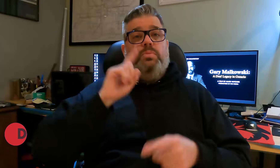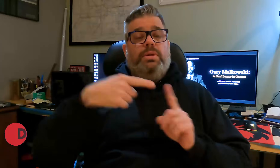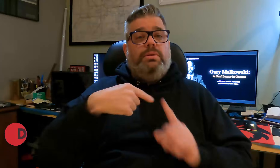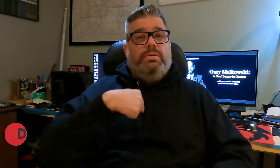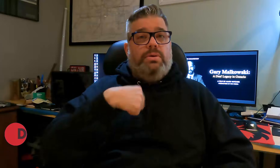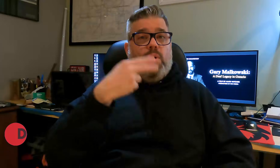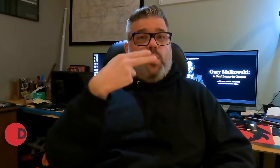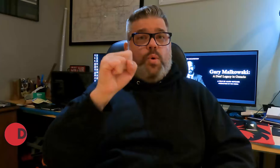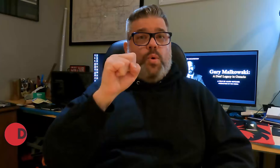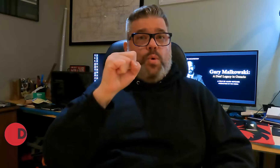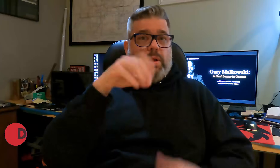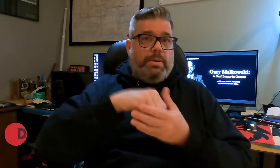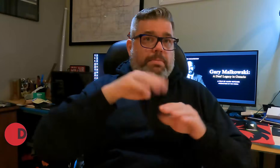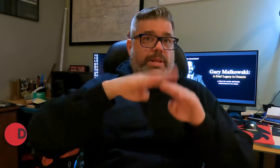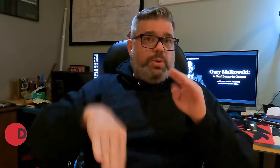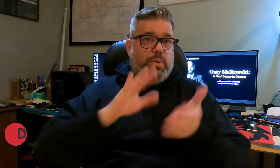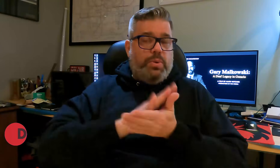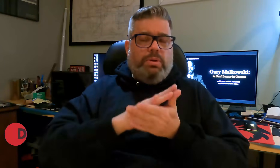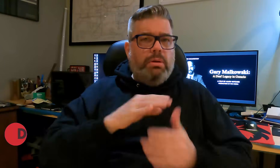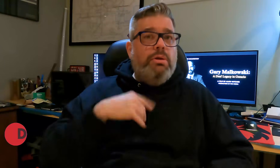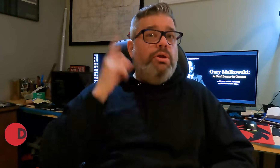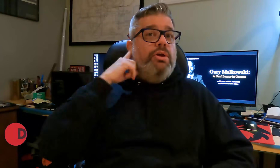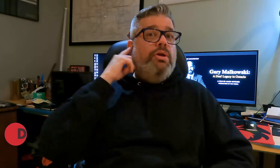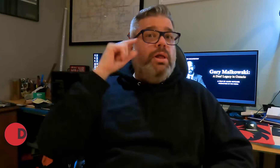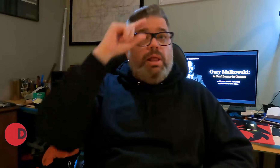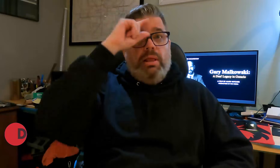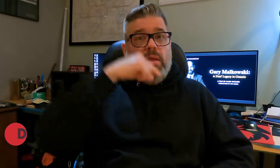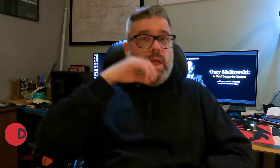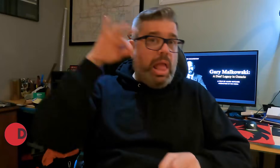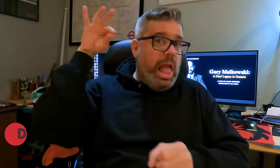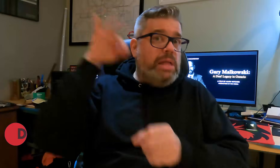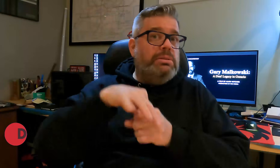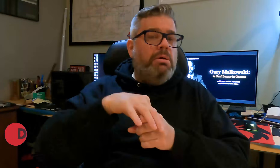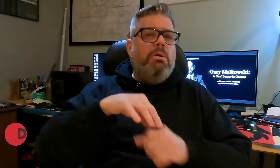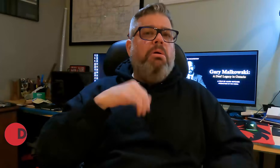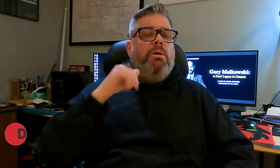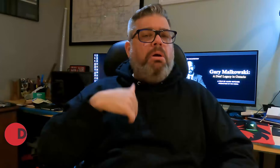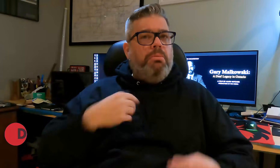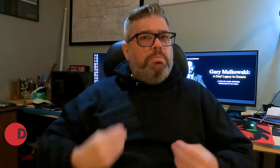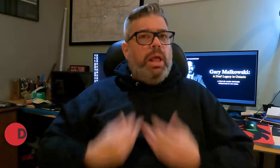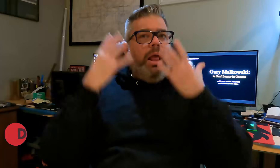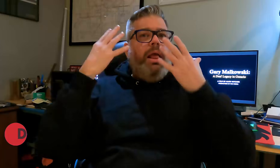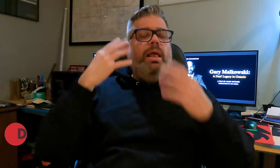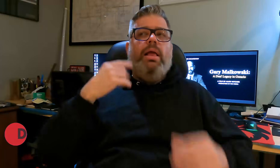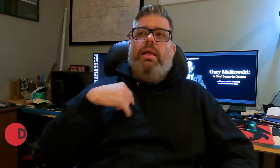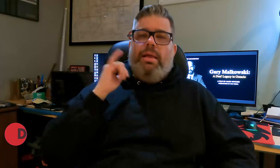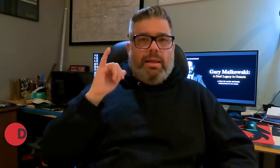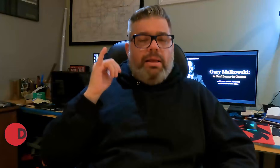When I was in high school in Belleville, I learned that Gary Malkowski was elected as an MPP, and I was inspired.